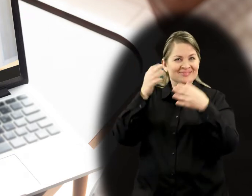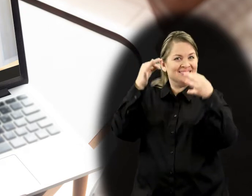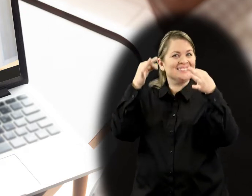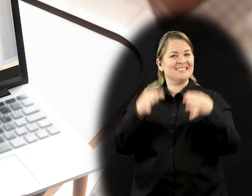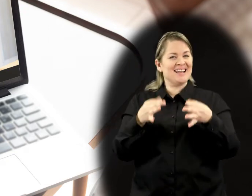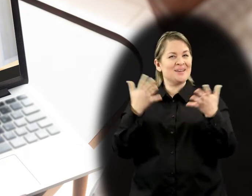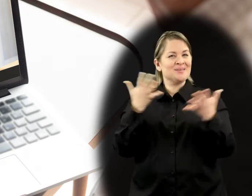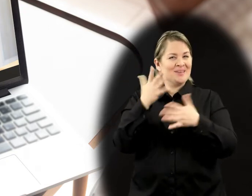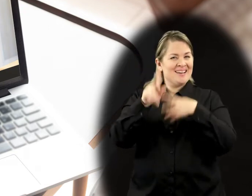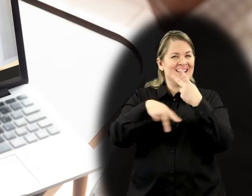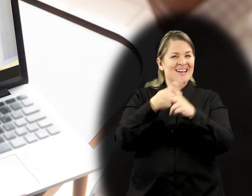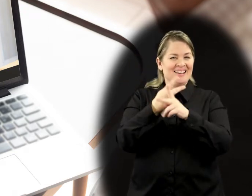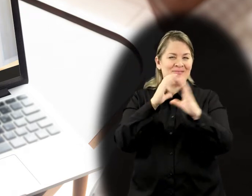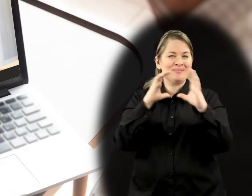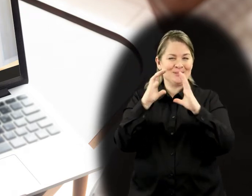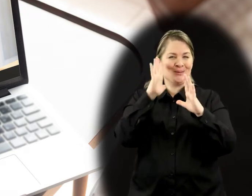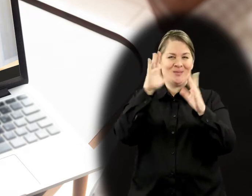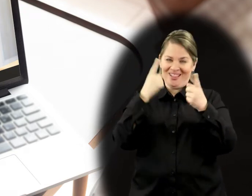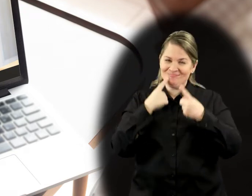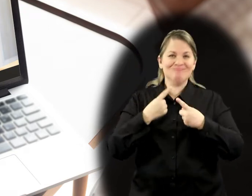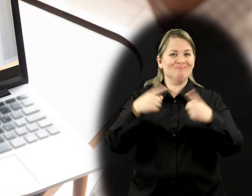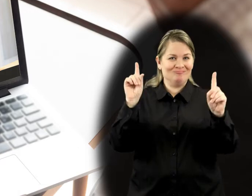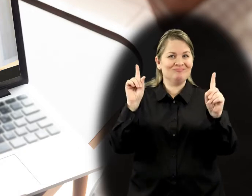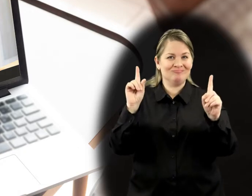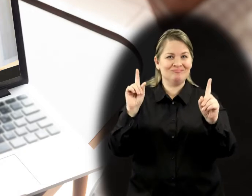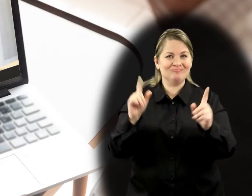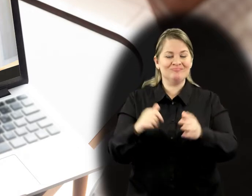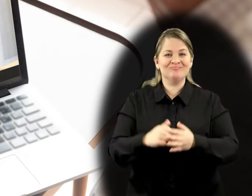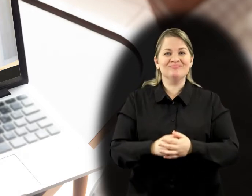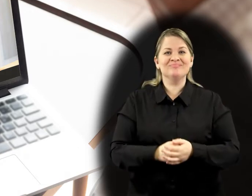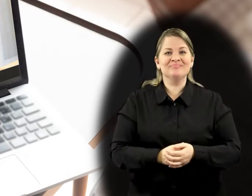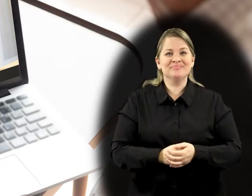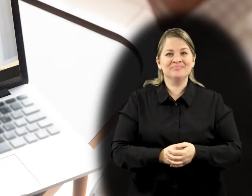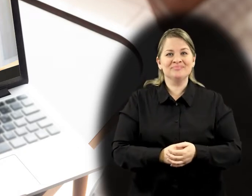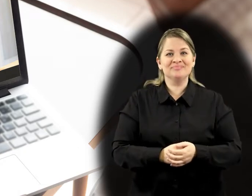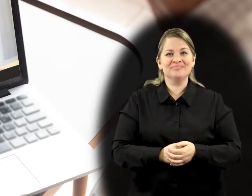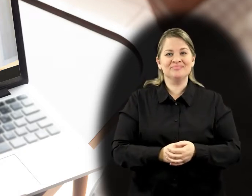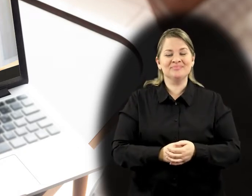you are getting the information you need during the communication.